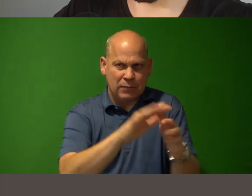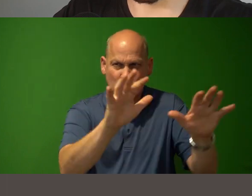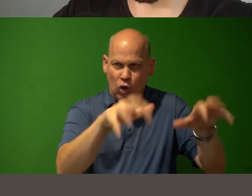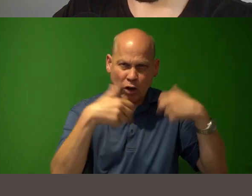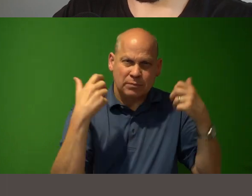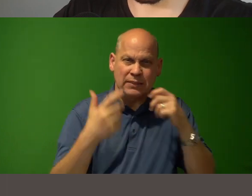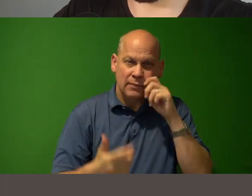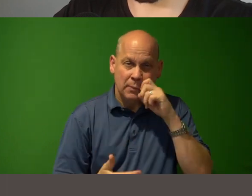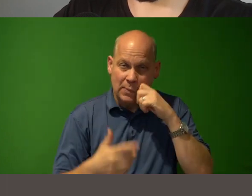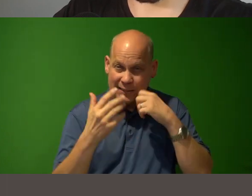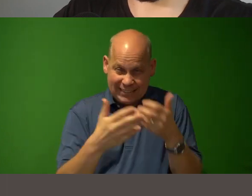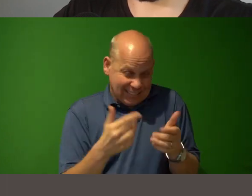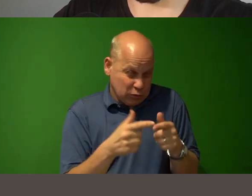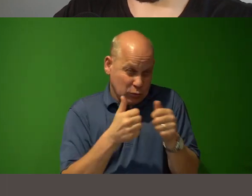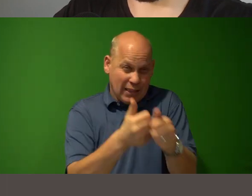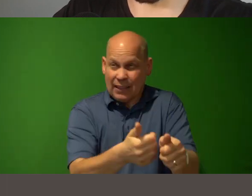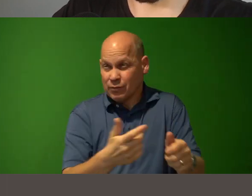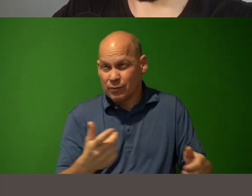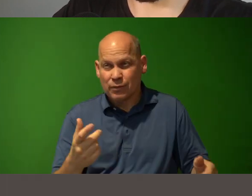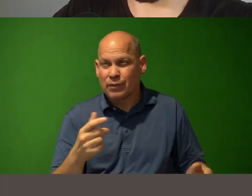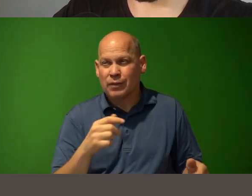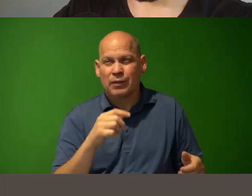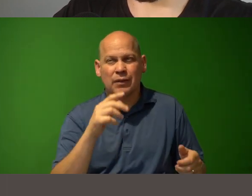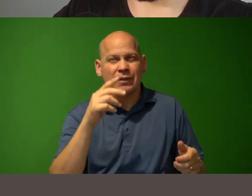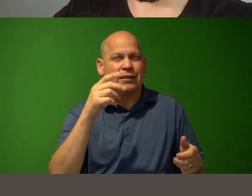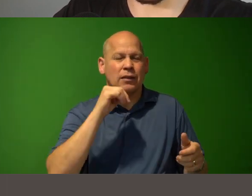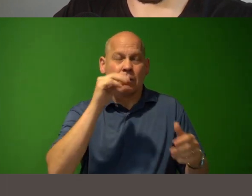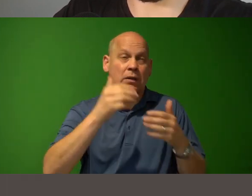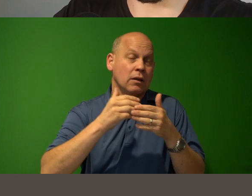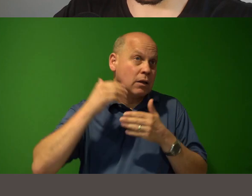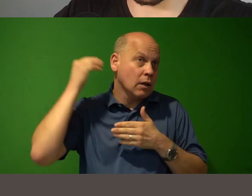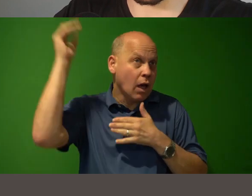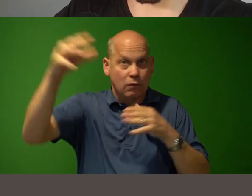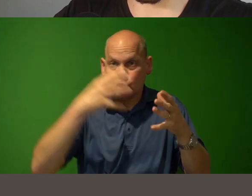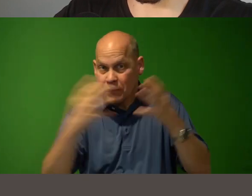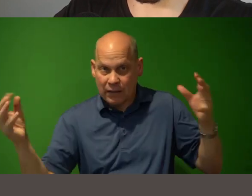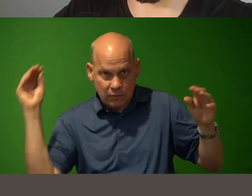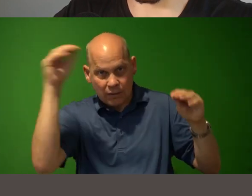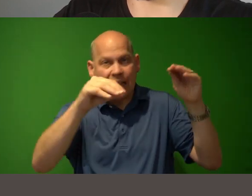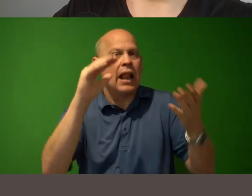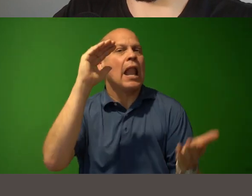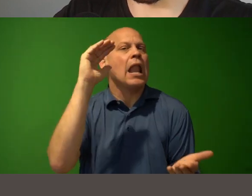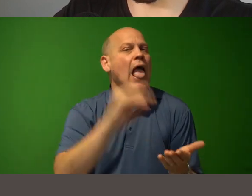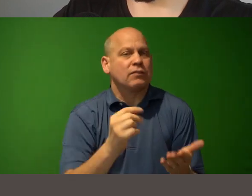Simple ones, easy to follow. Don't be excessive and lay around too many things, less is more.